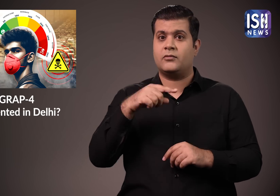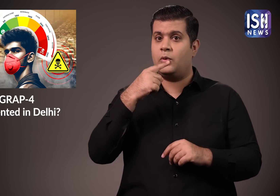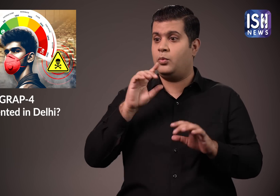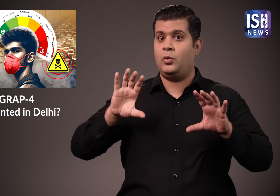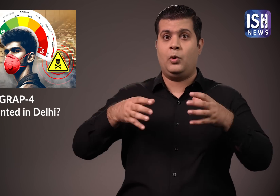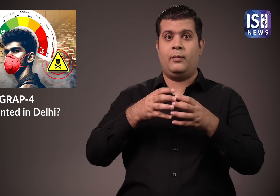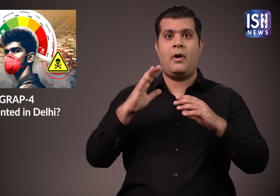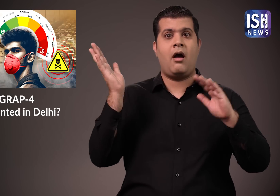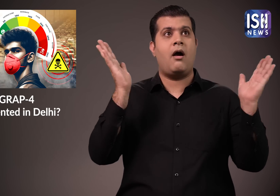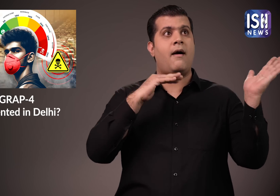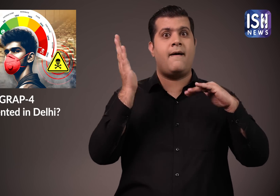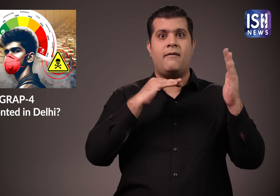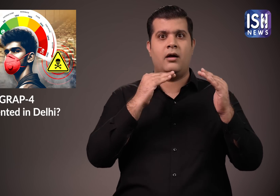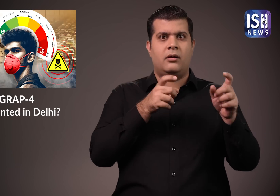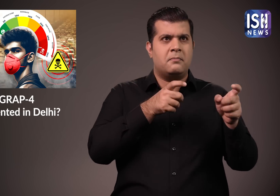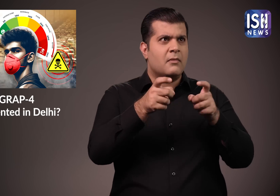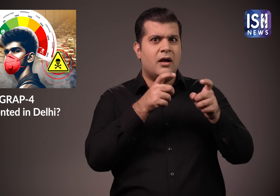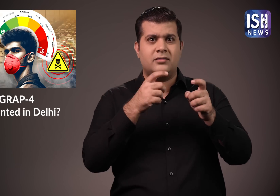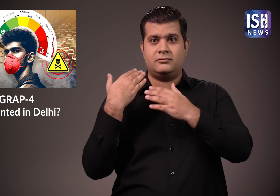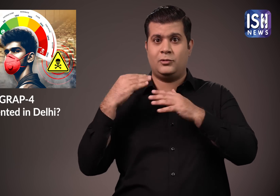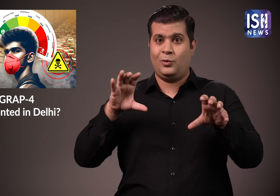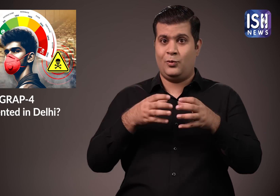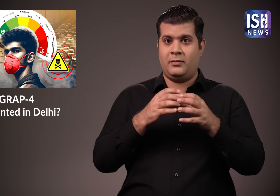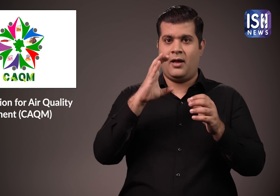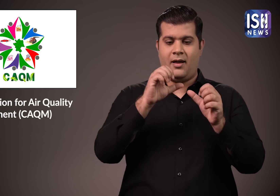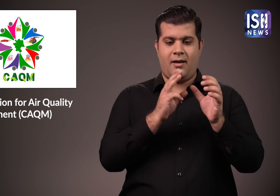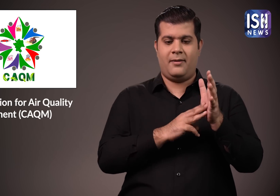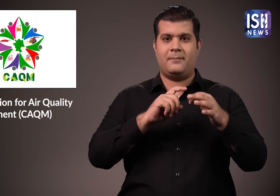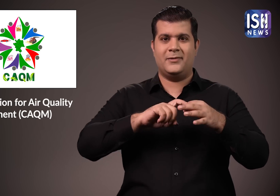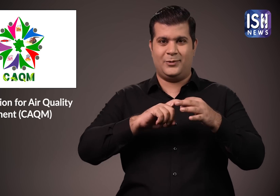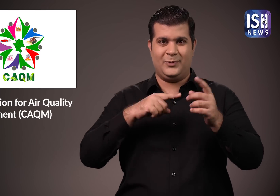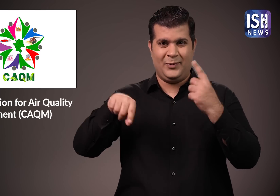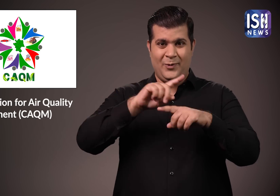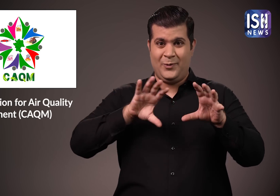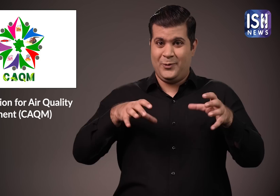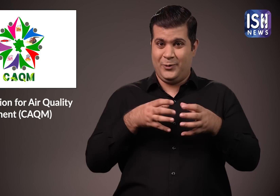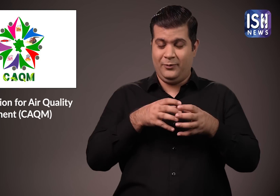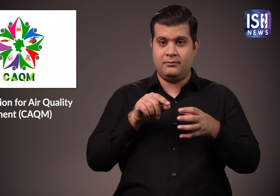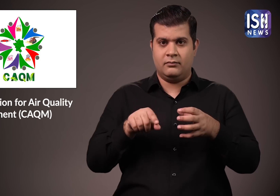The Commission for Air Quality Management (CAQM)